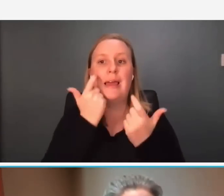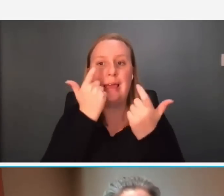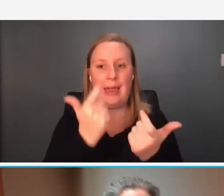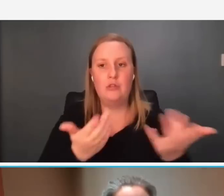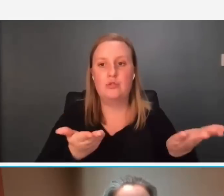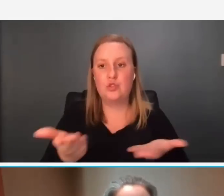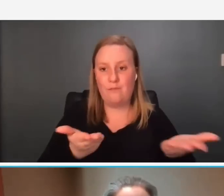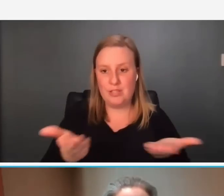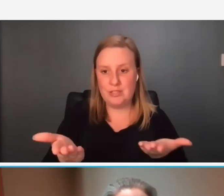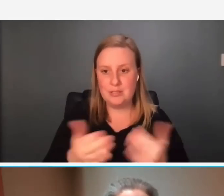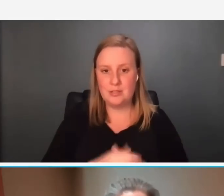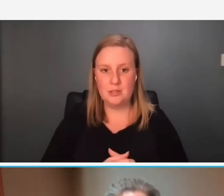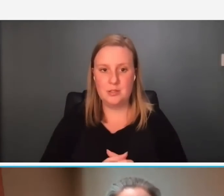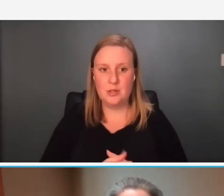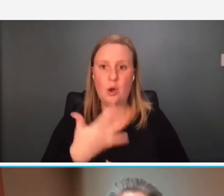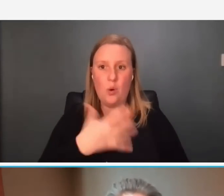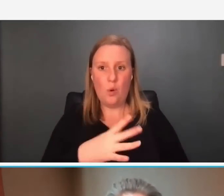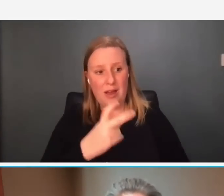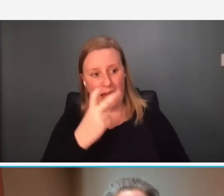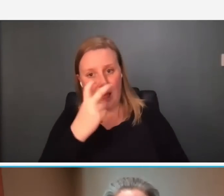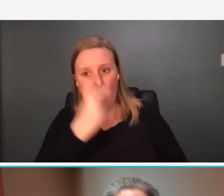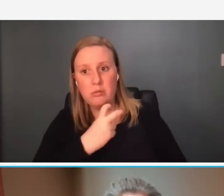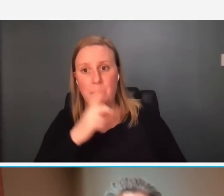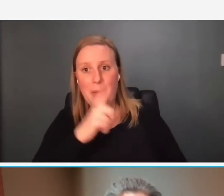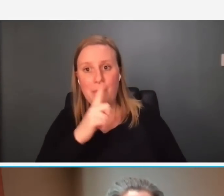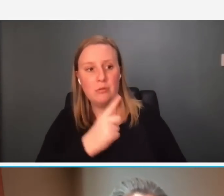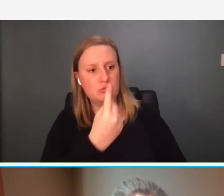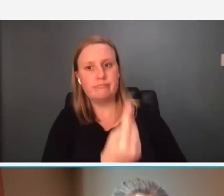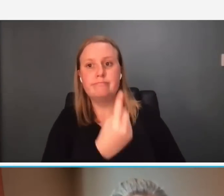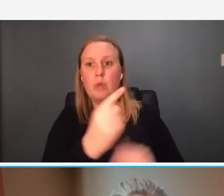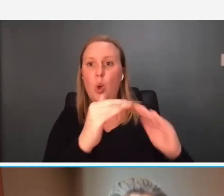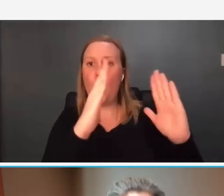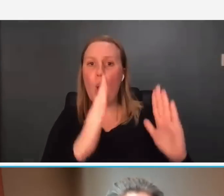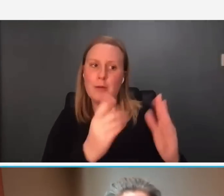at home, for example by focusing more attention on the enabling and preventative support that